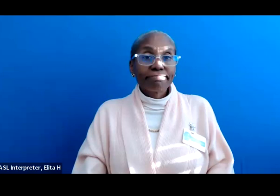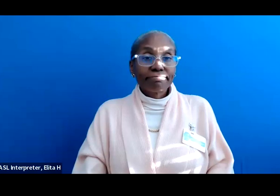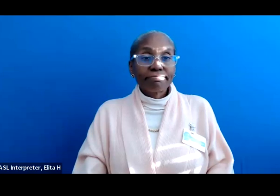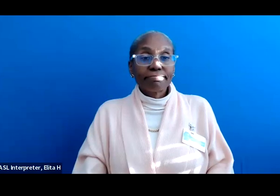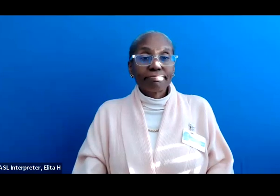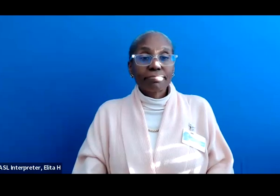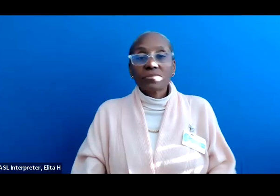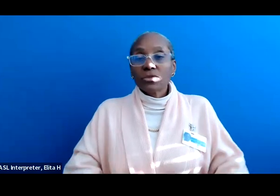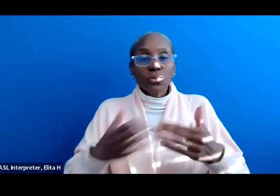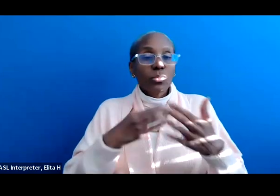Whatever your choice is works.